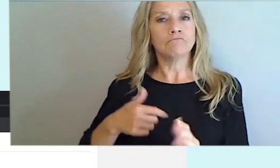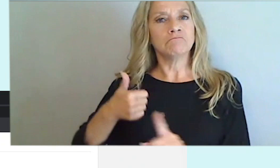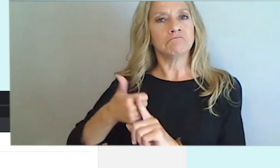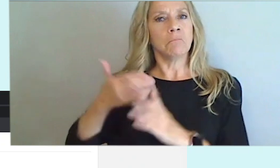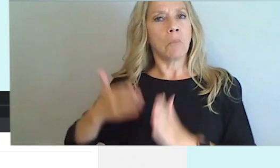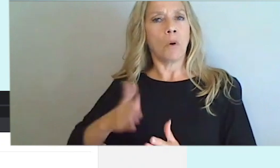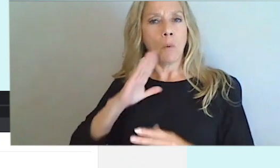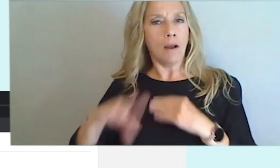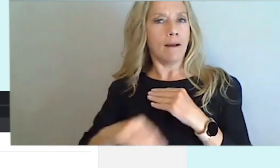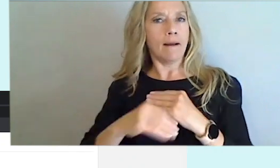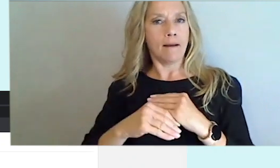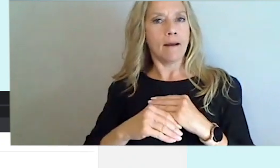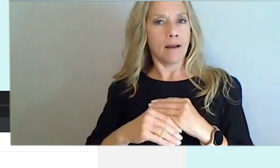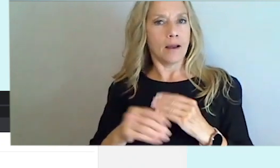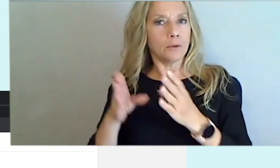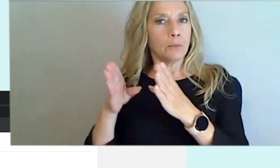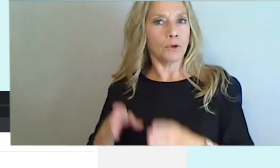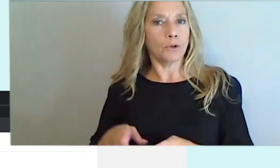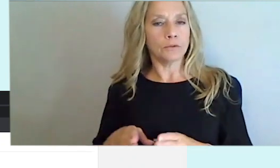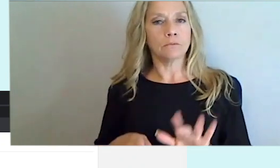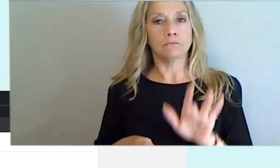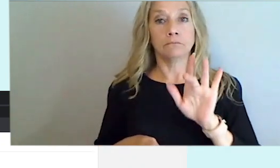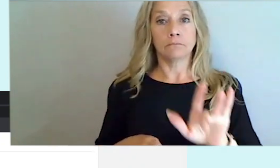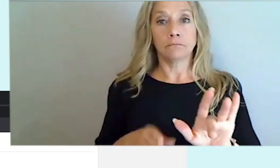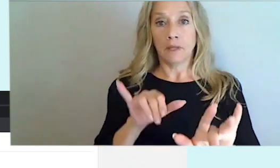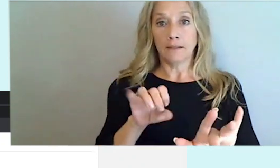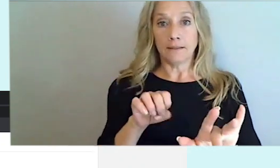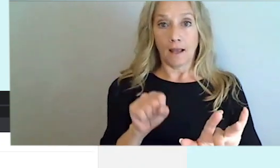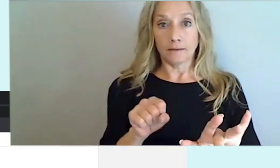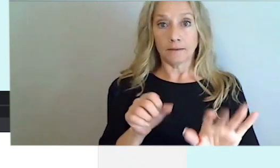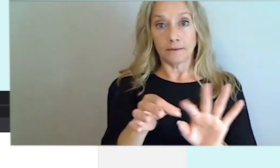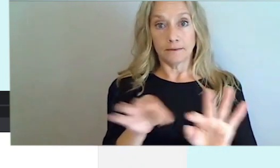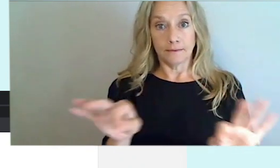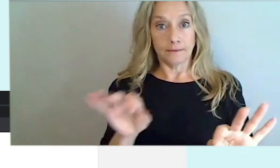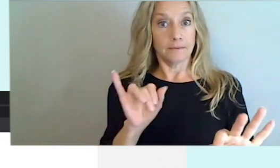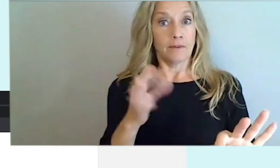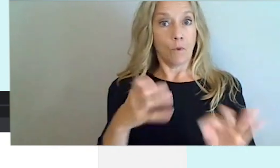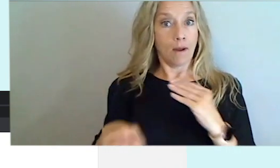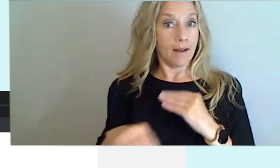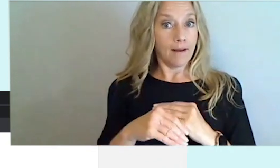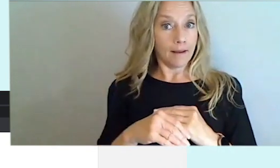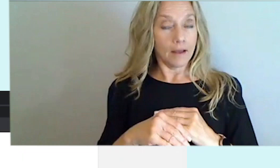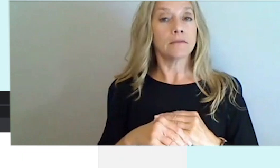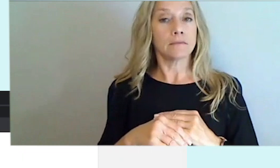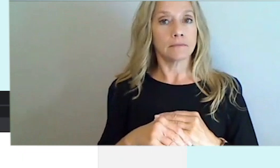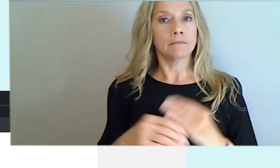They would select yes from the questions, asking if they want to add one and answer the questions that follow.